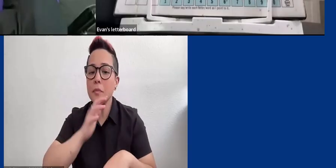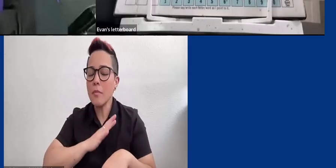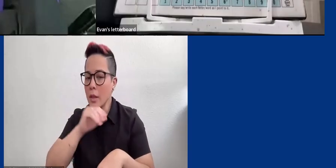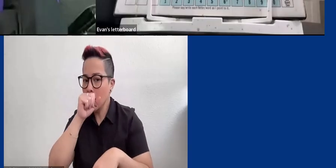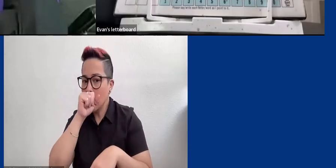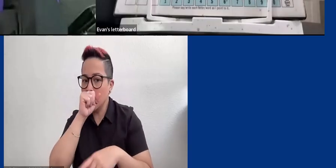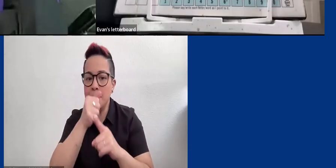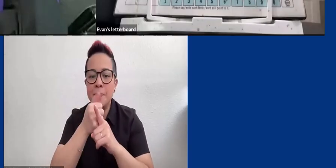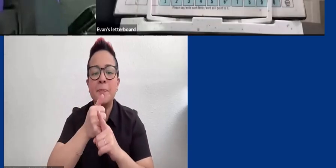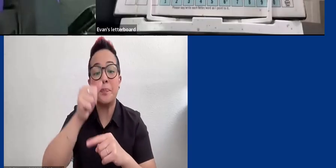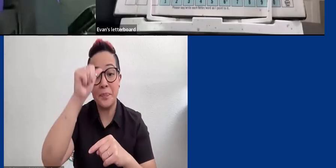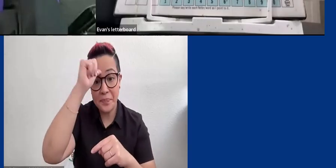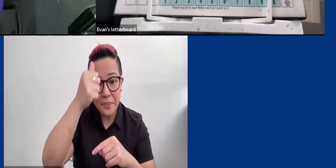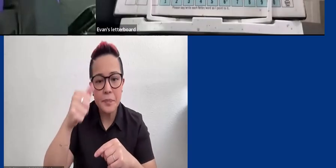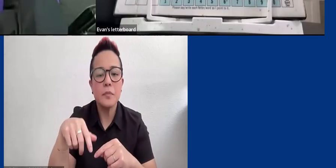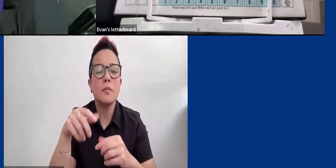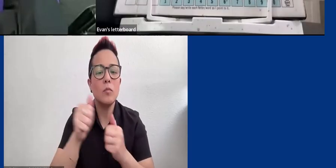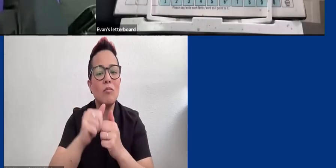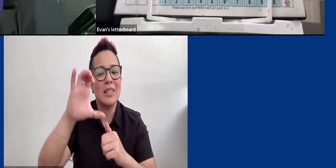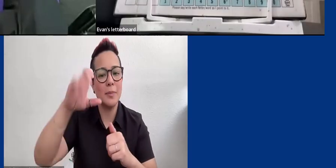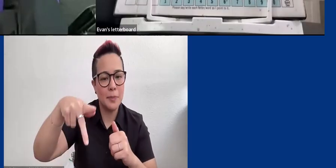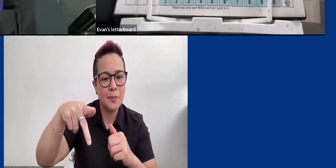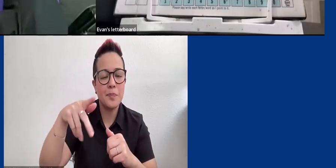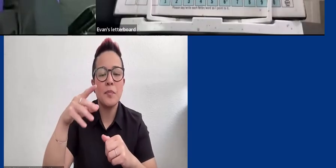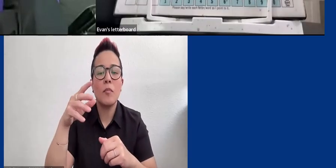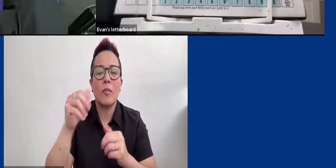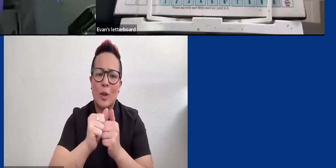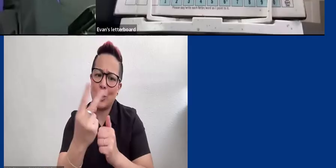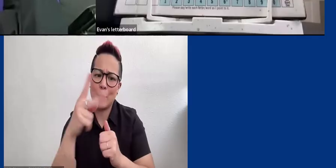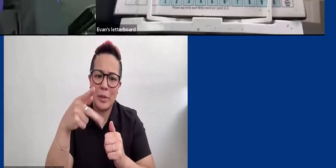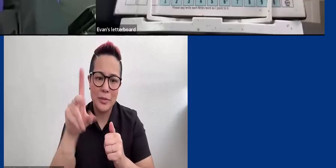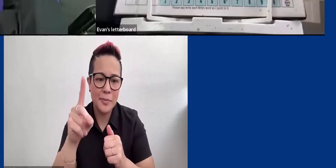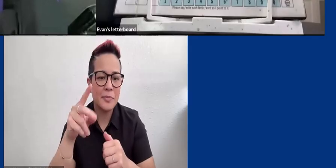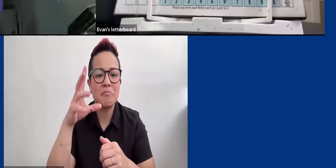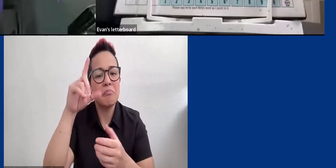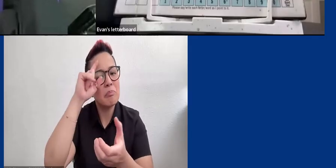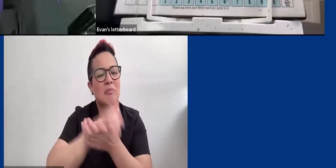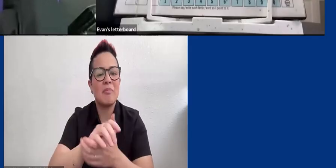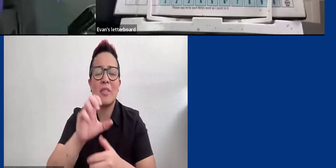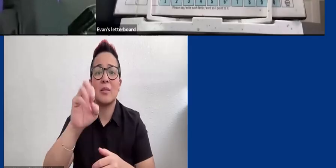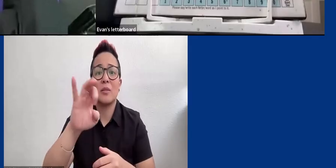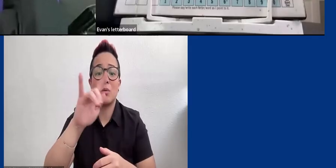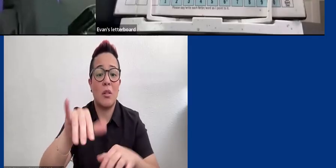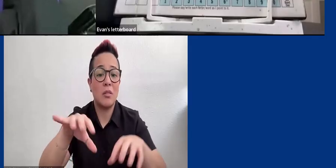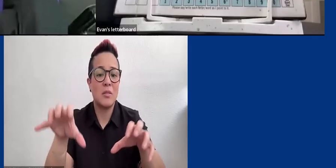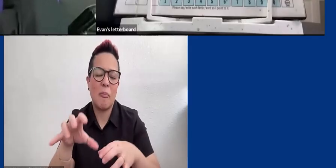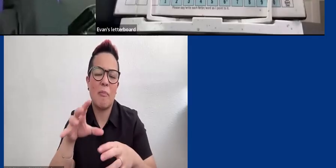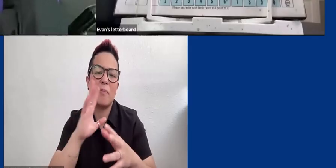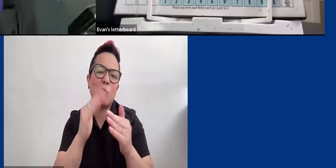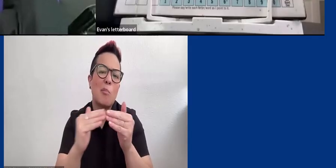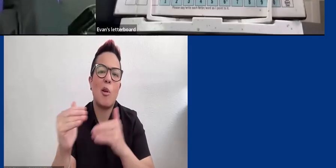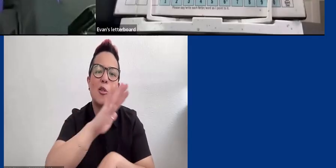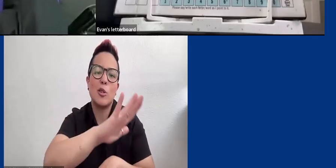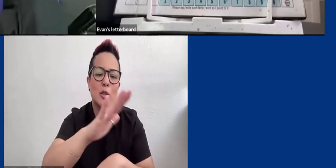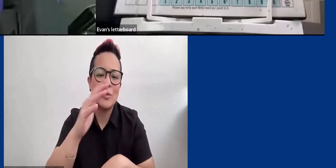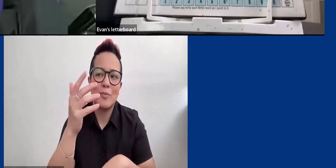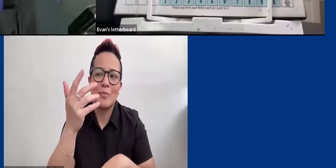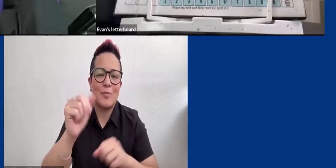activity is beyond her grasp because, quote, the disability makes it mostly as impossible.